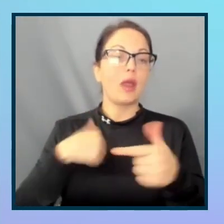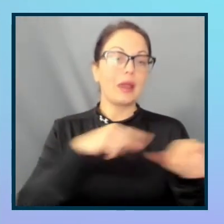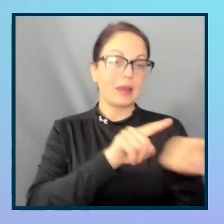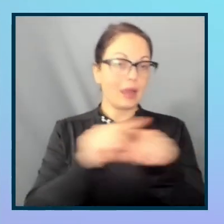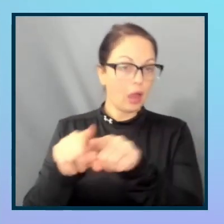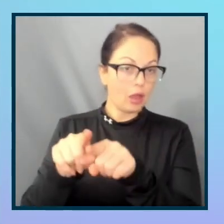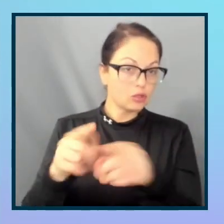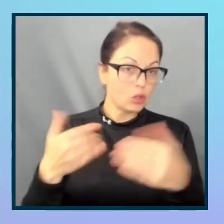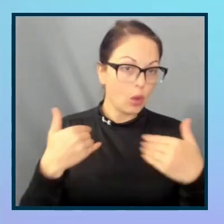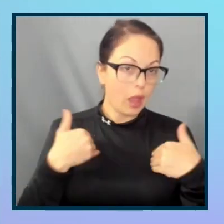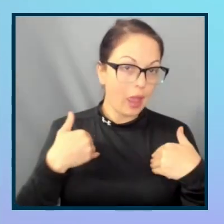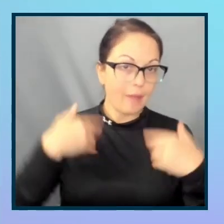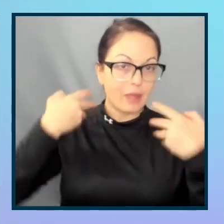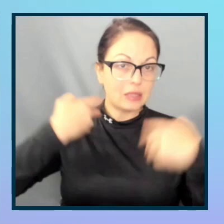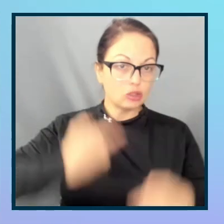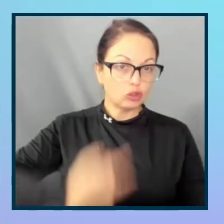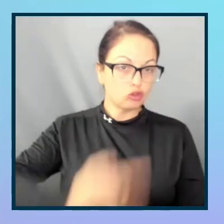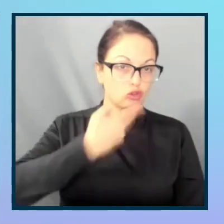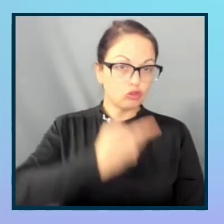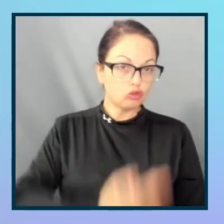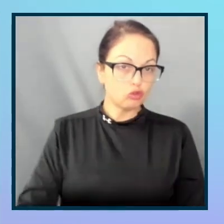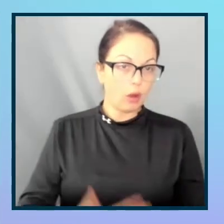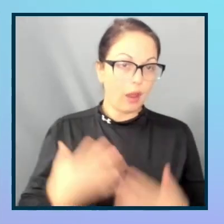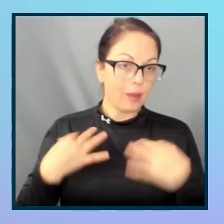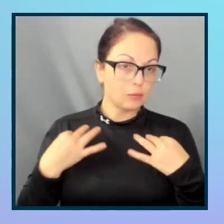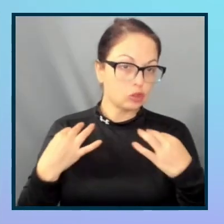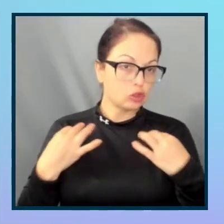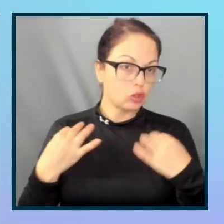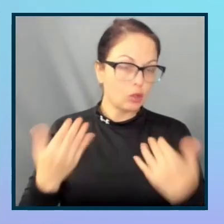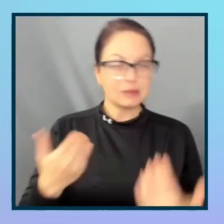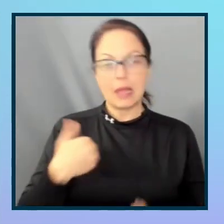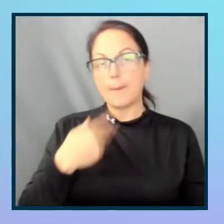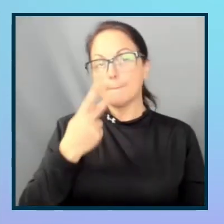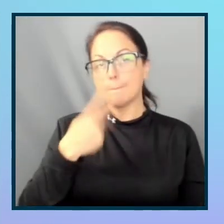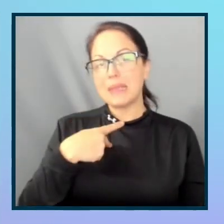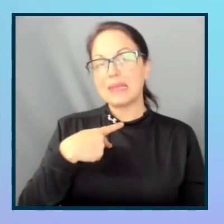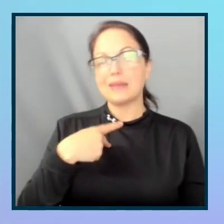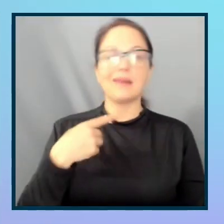a striped shirt that has pink and blue colors,